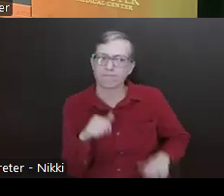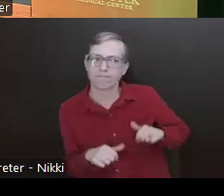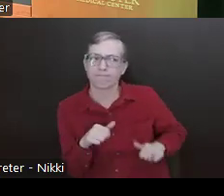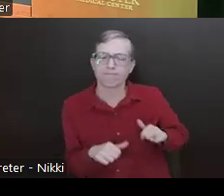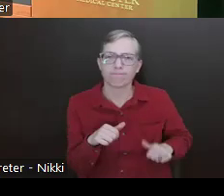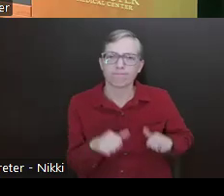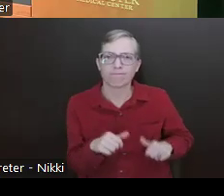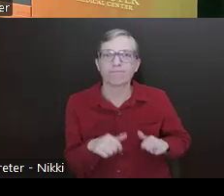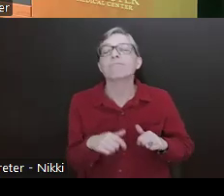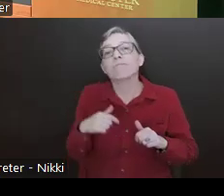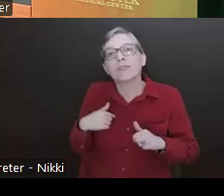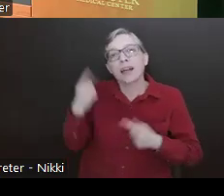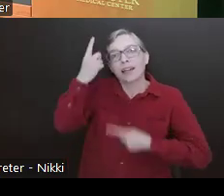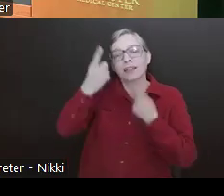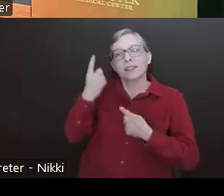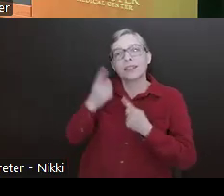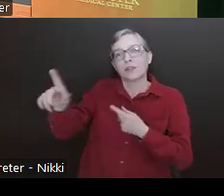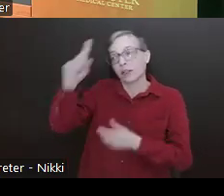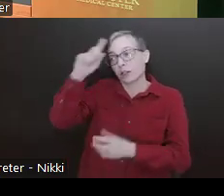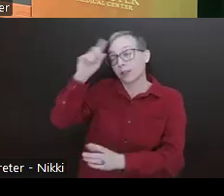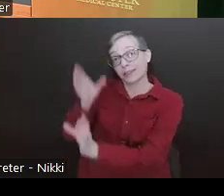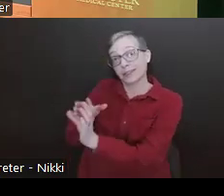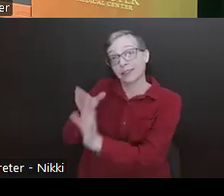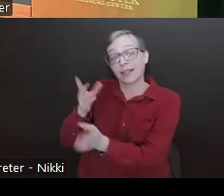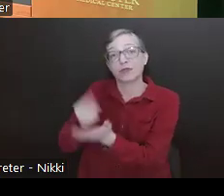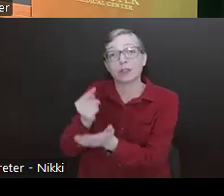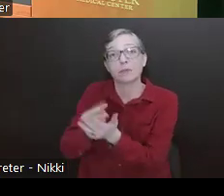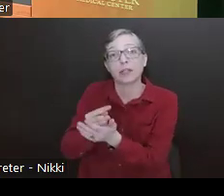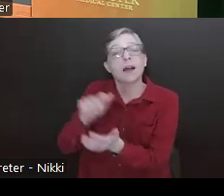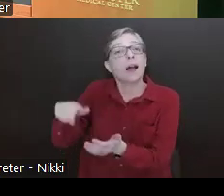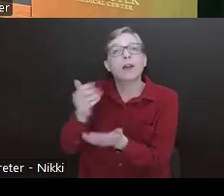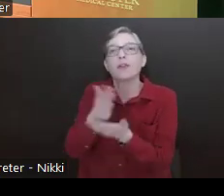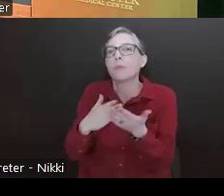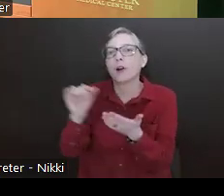cardiovascular recovery um and trying to think about you know this as kind of a holistic approach